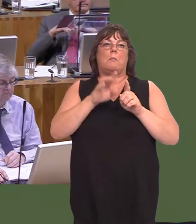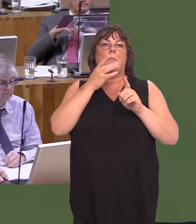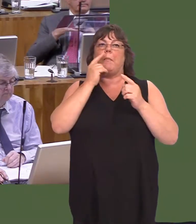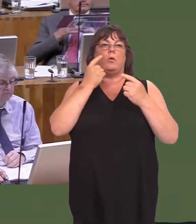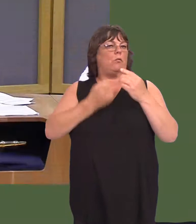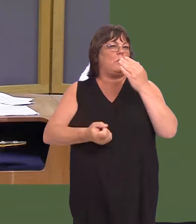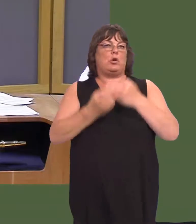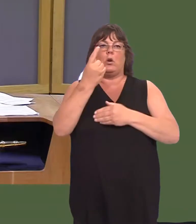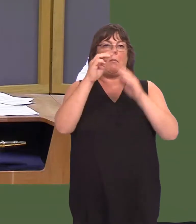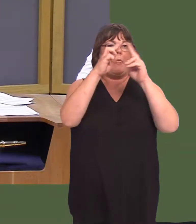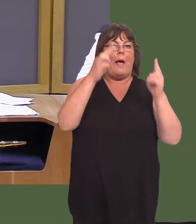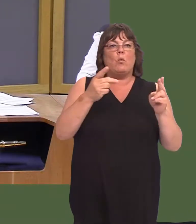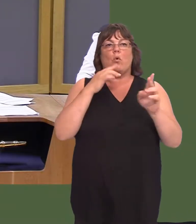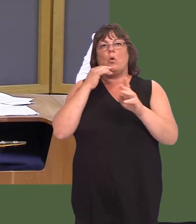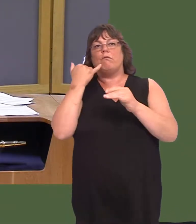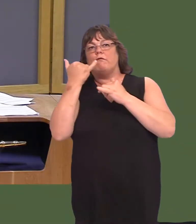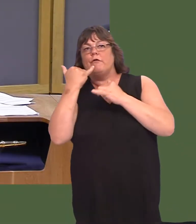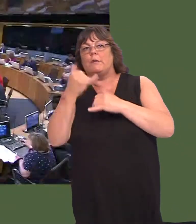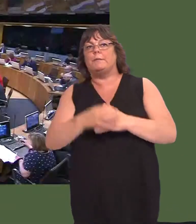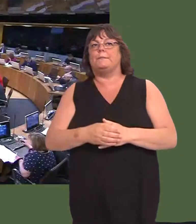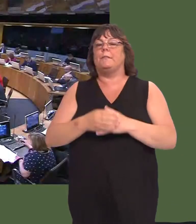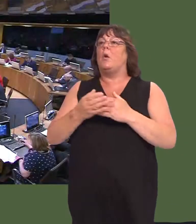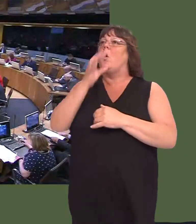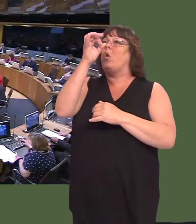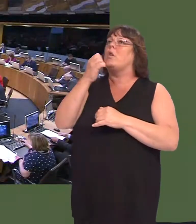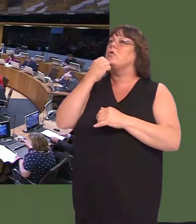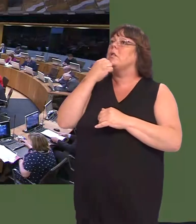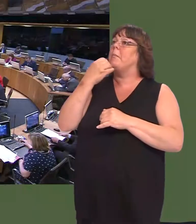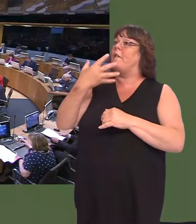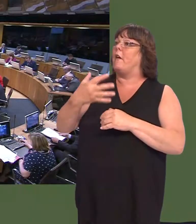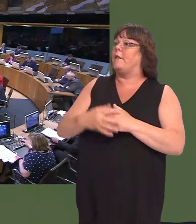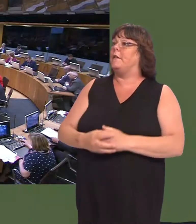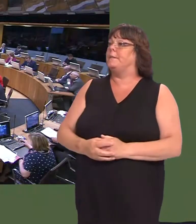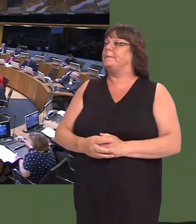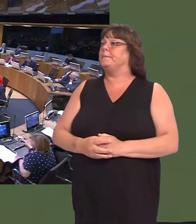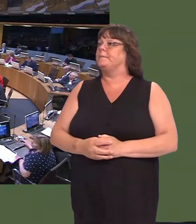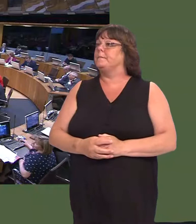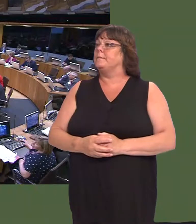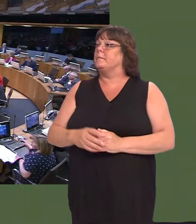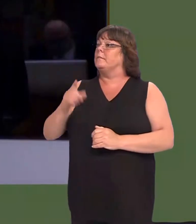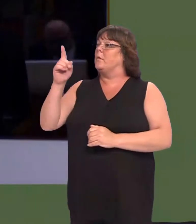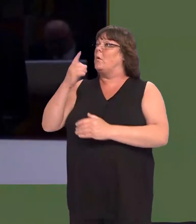Nathan Gill: 5. Will the First Minister make a statement on the future of devolution in Wales?